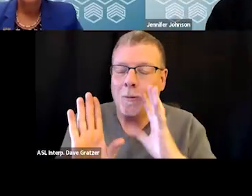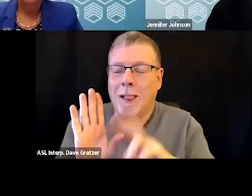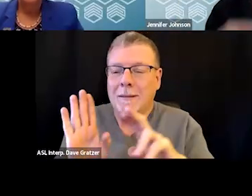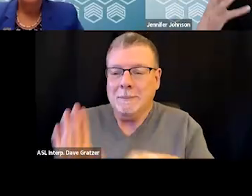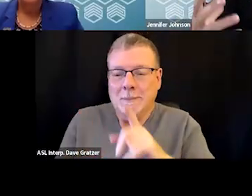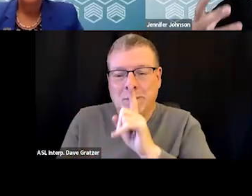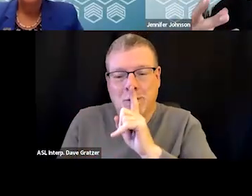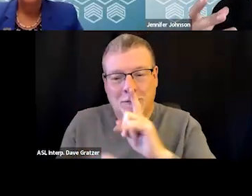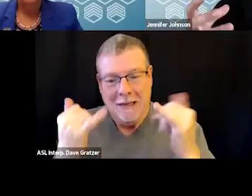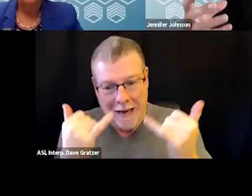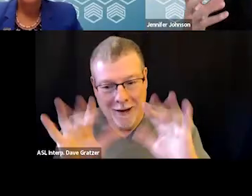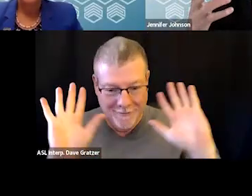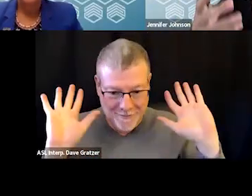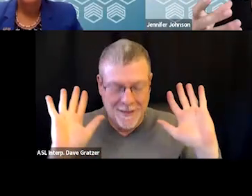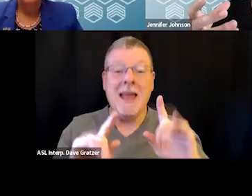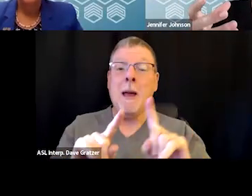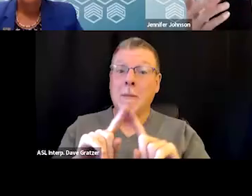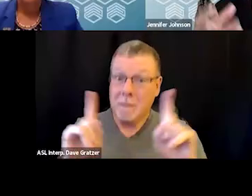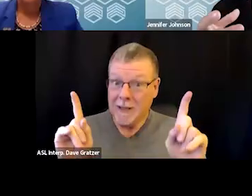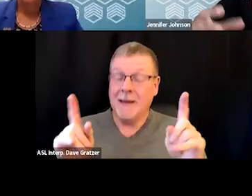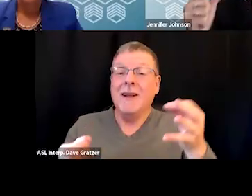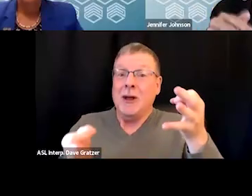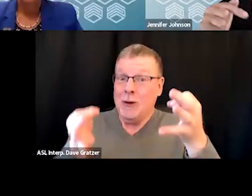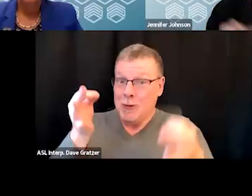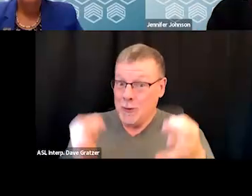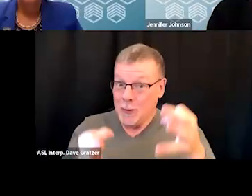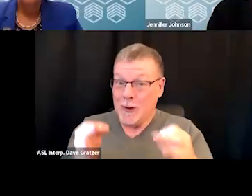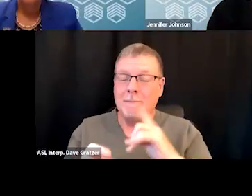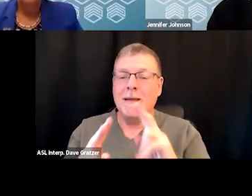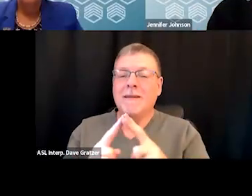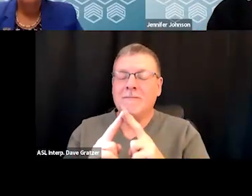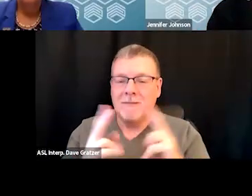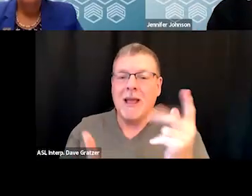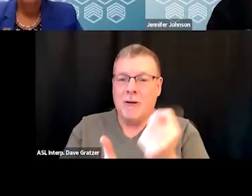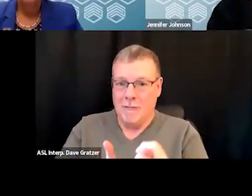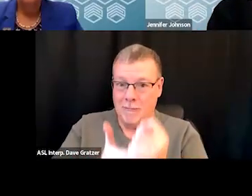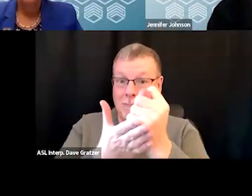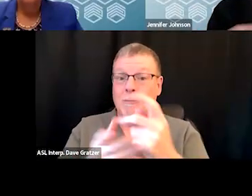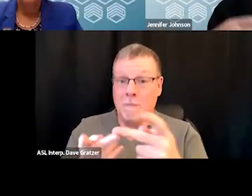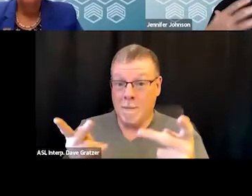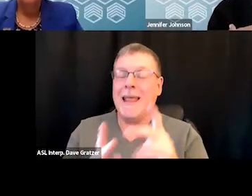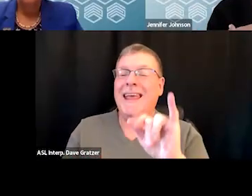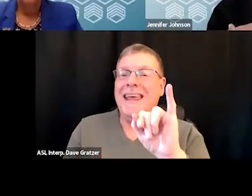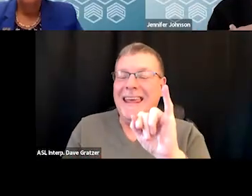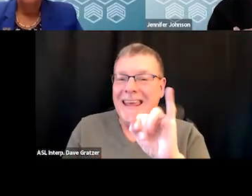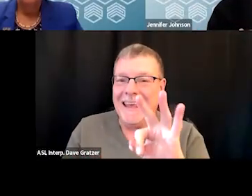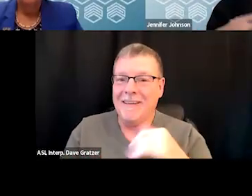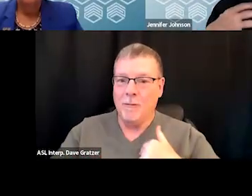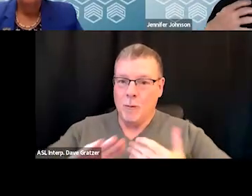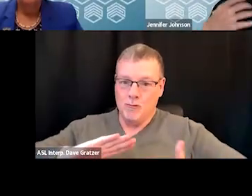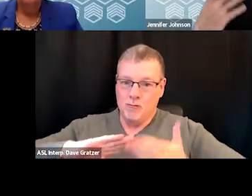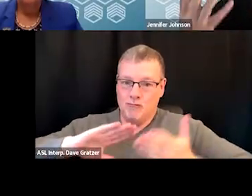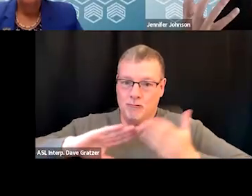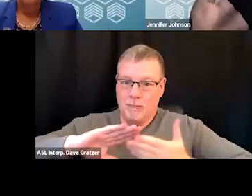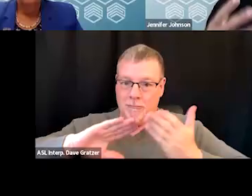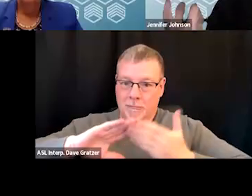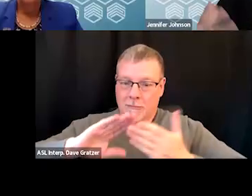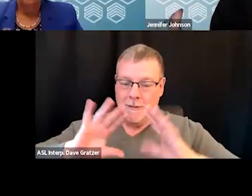But a courtroom can be a very therapeutic place if we operate under the right